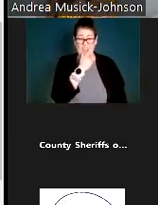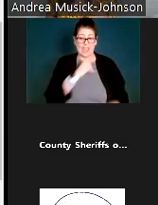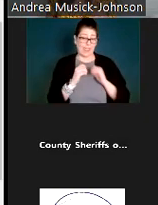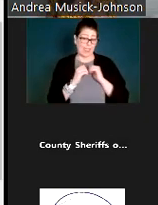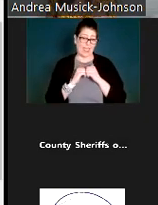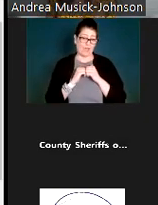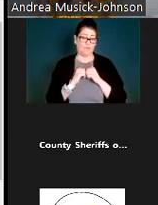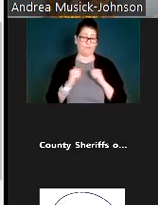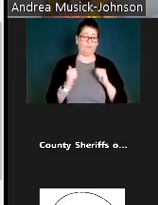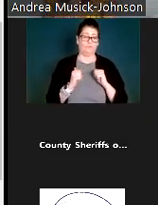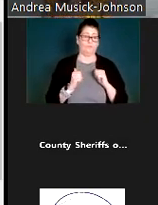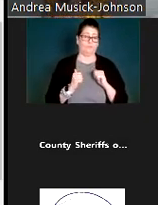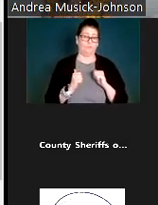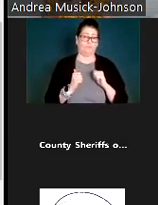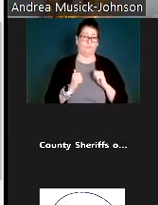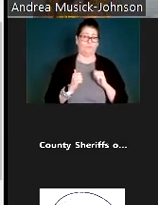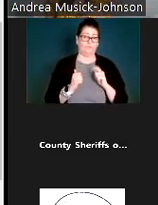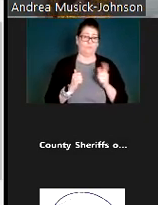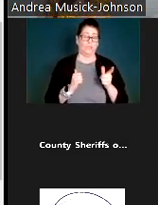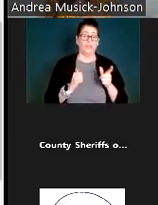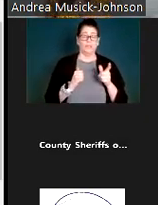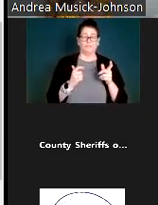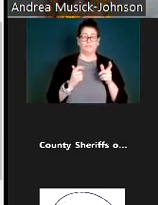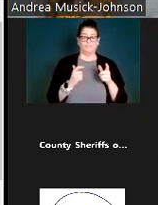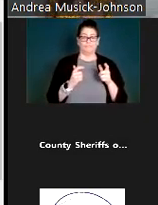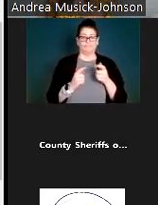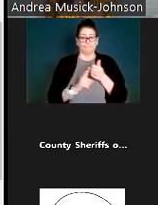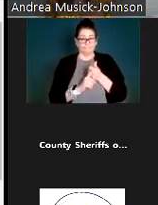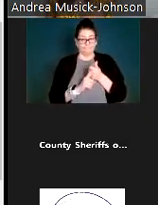accessing that information as a guest, or you can do so by signing in.